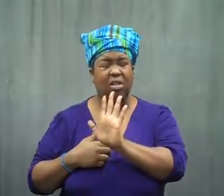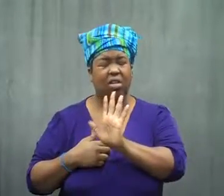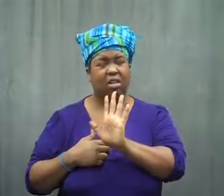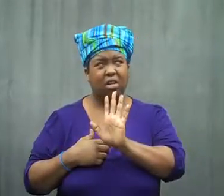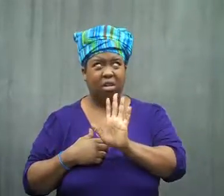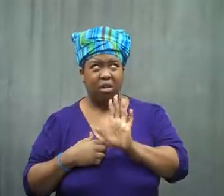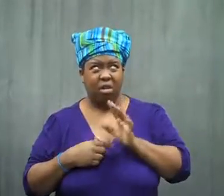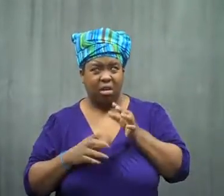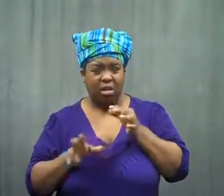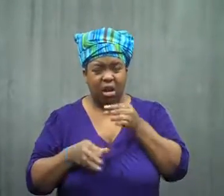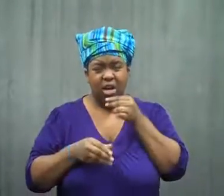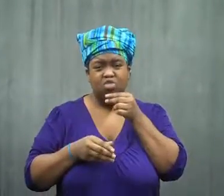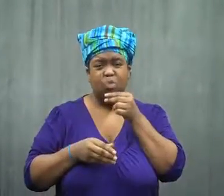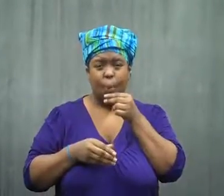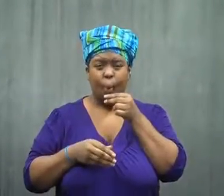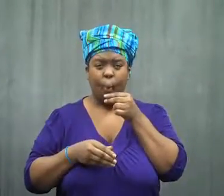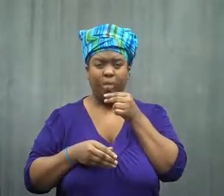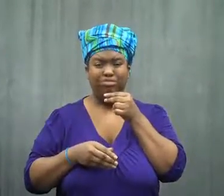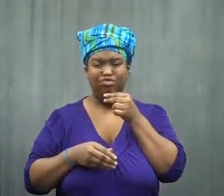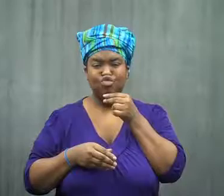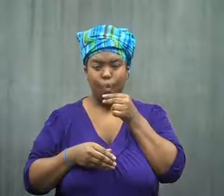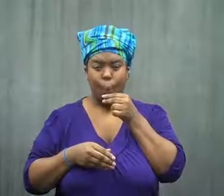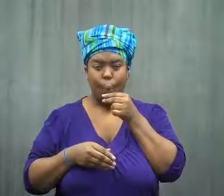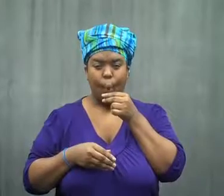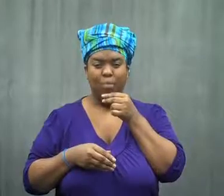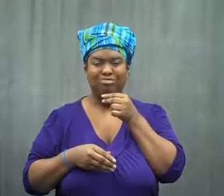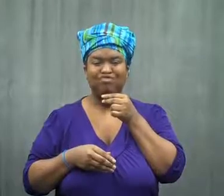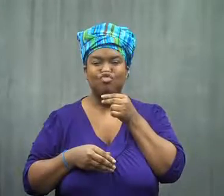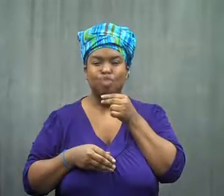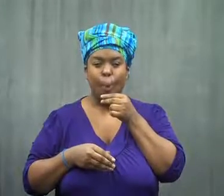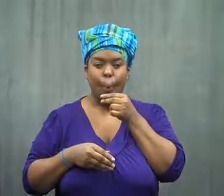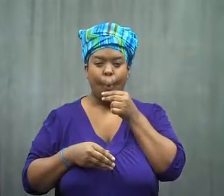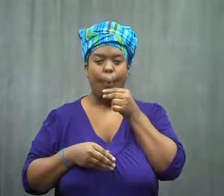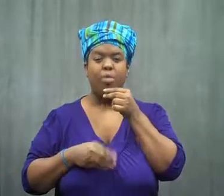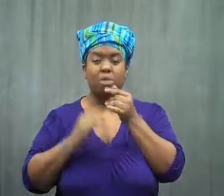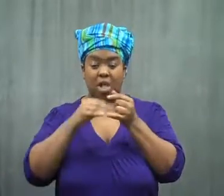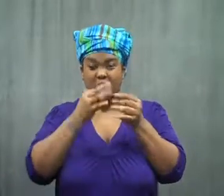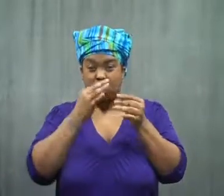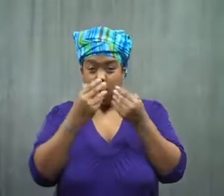I went back to slurping my soda.